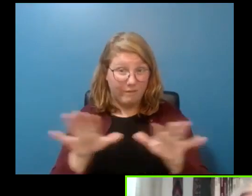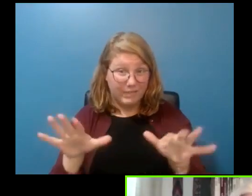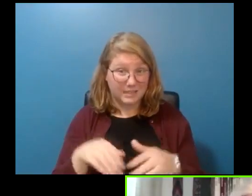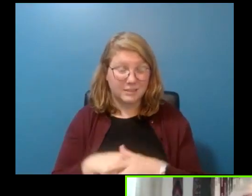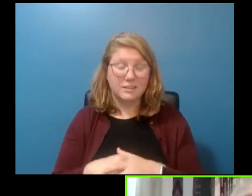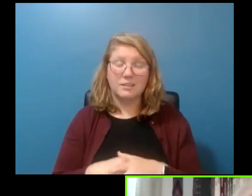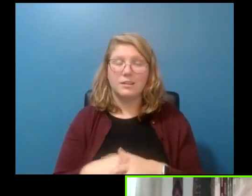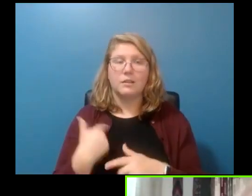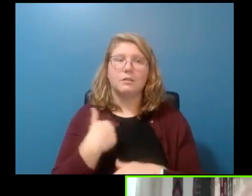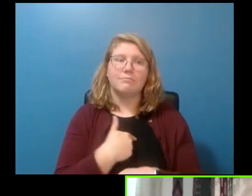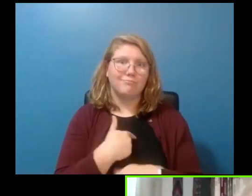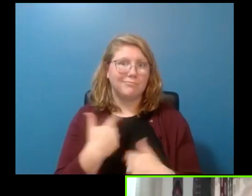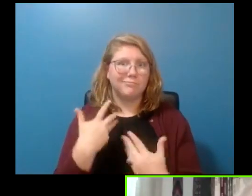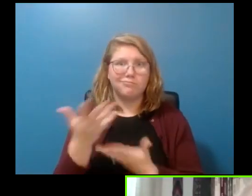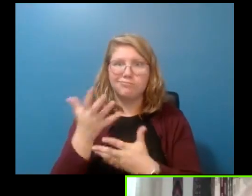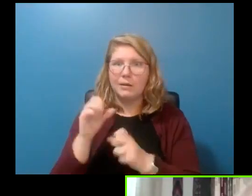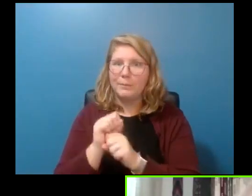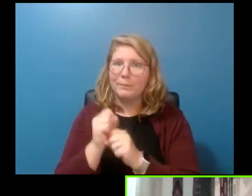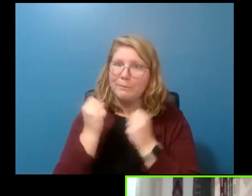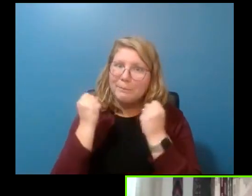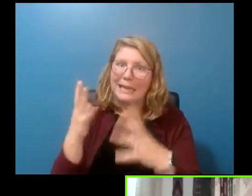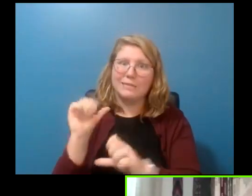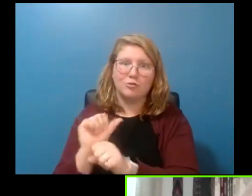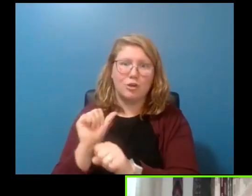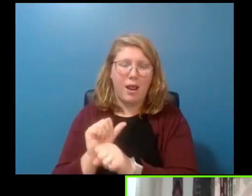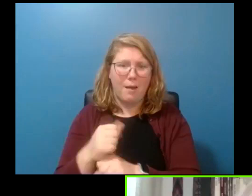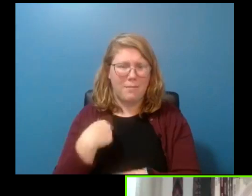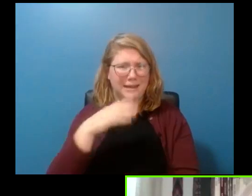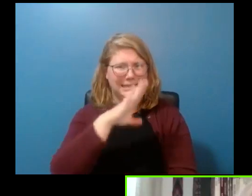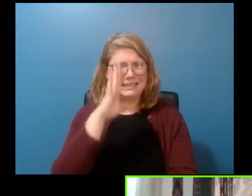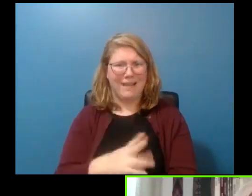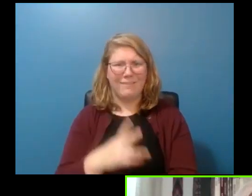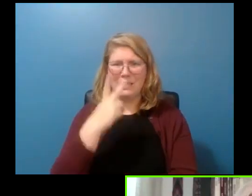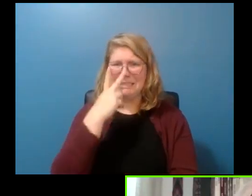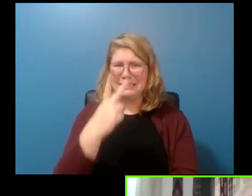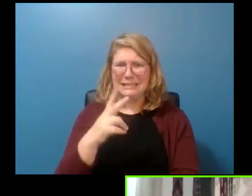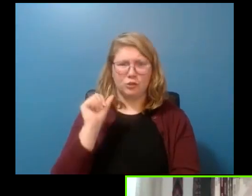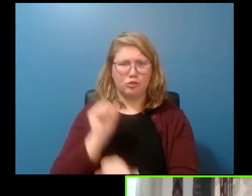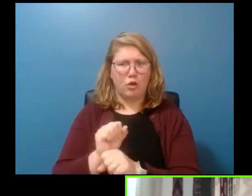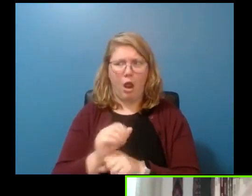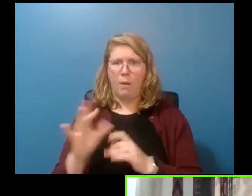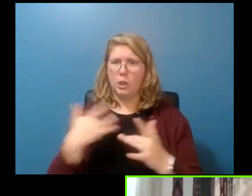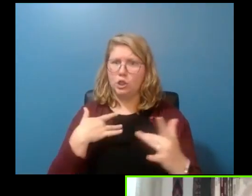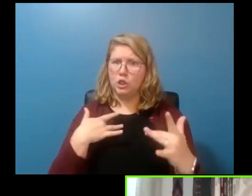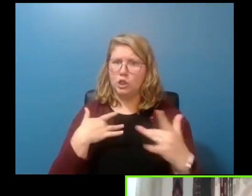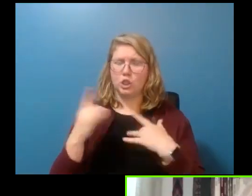individuals, and frankly as a community as well. So kind of please keep those kind of mental